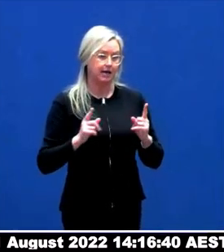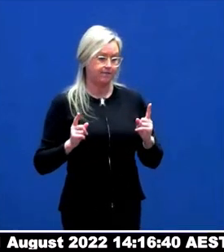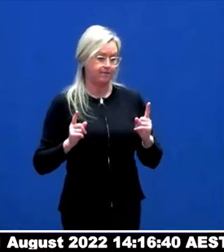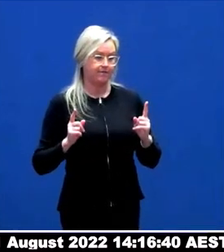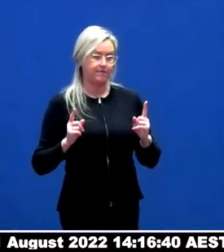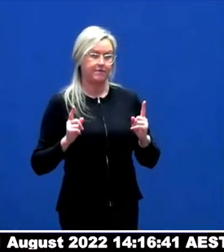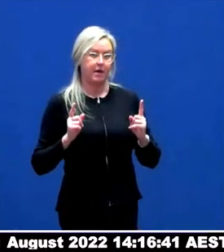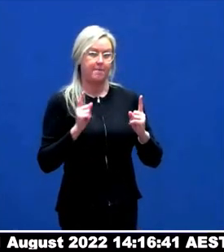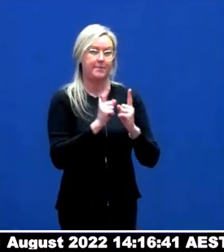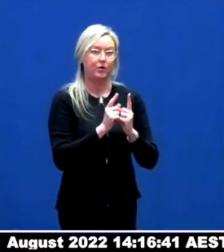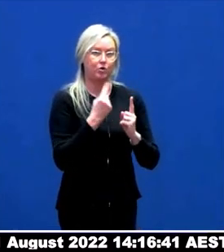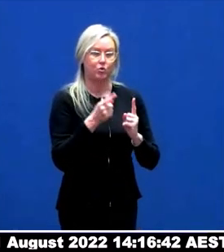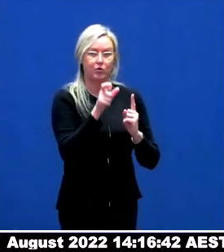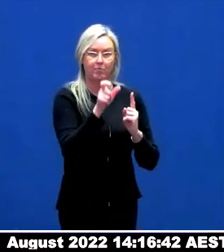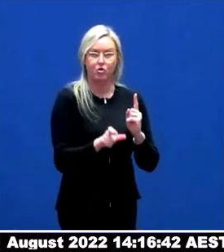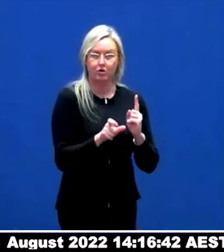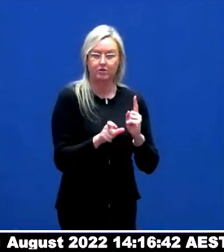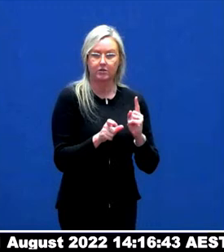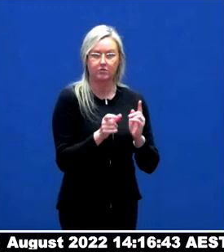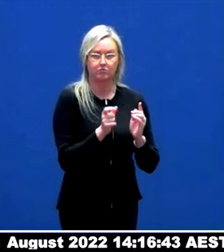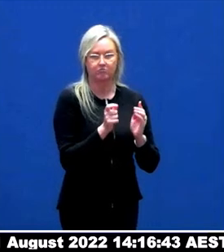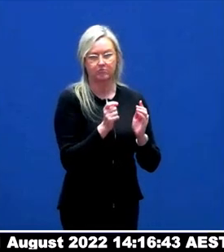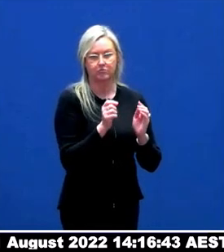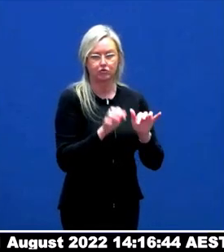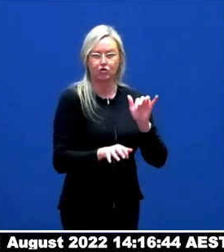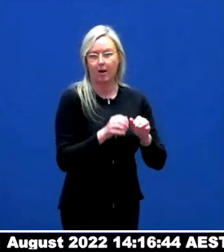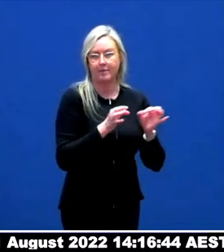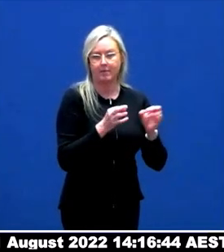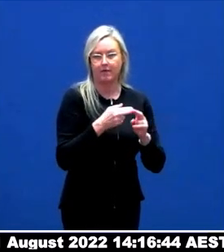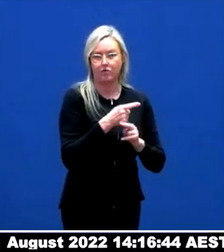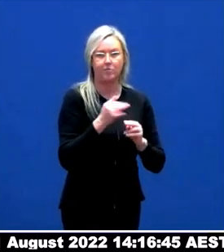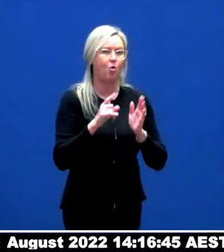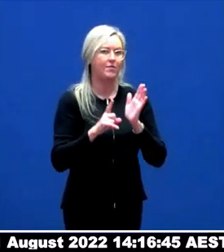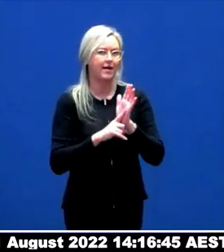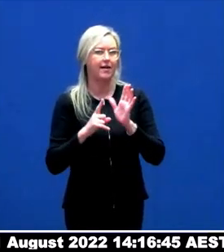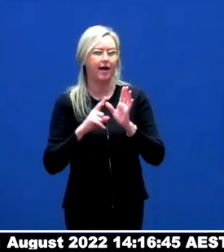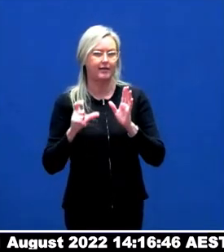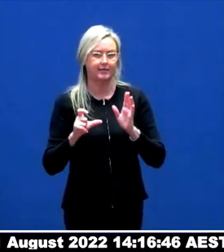plan or the Local Area Coordinator, the LAC, who's going to explain what the coordinator's